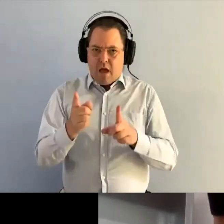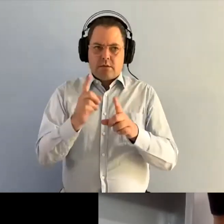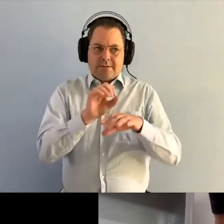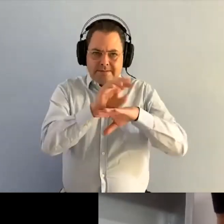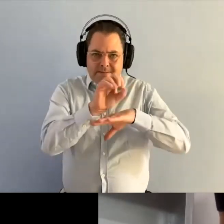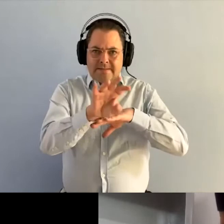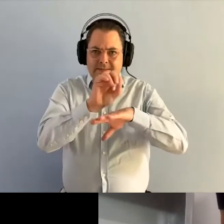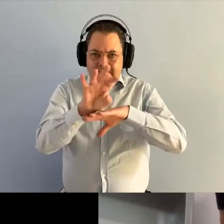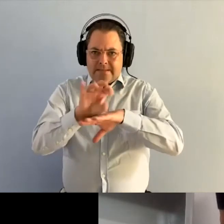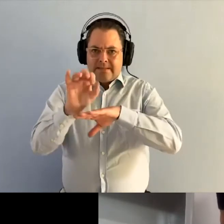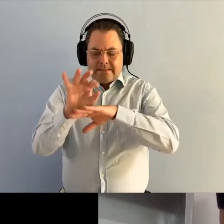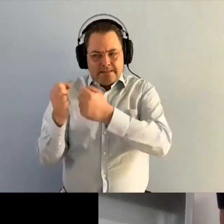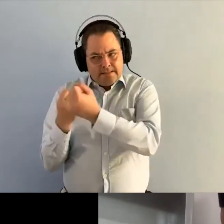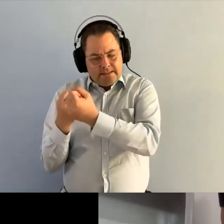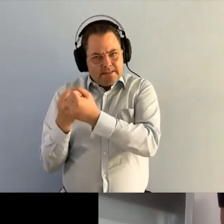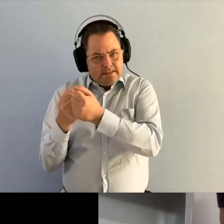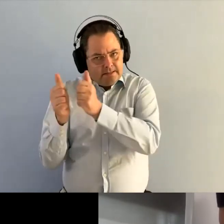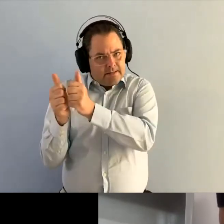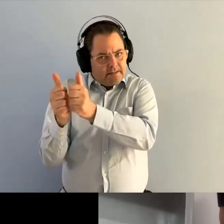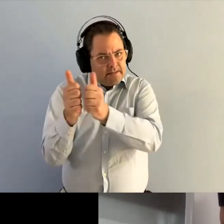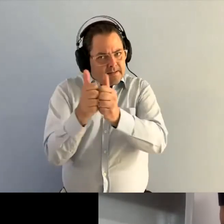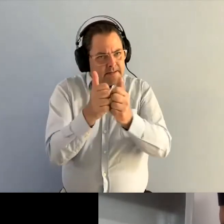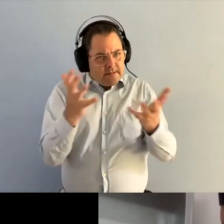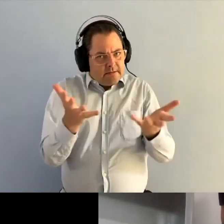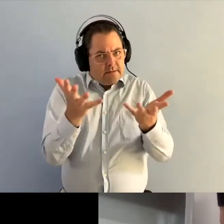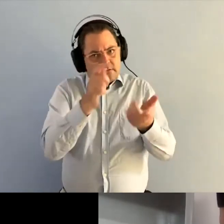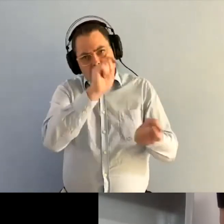Based on those facts and findings, we had initiated various